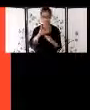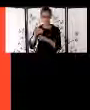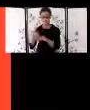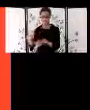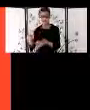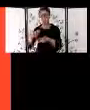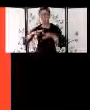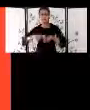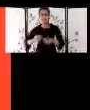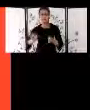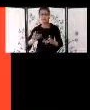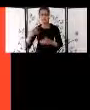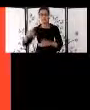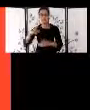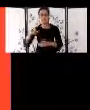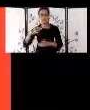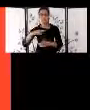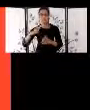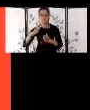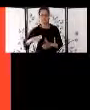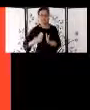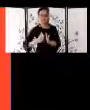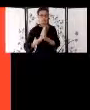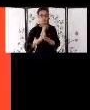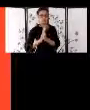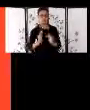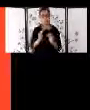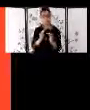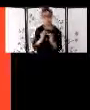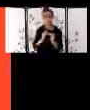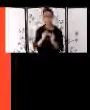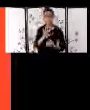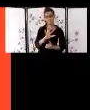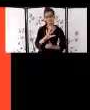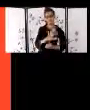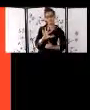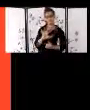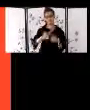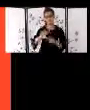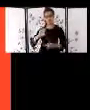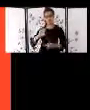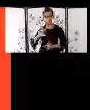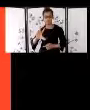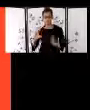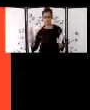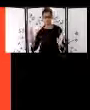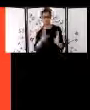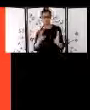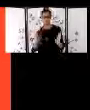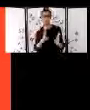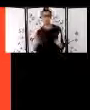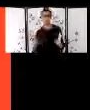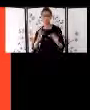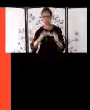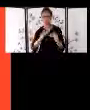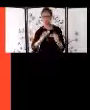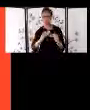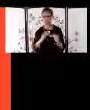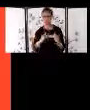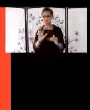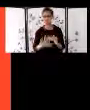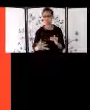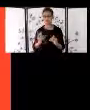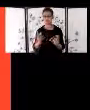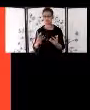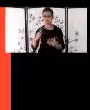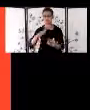each applicant, but the minimum would be 55 to 73. This is kind of the nature of most